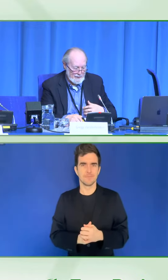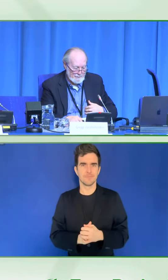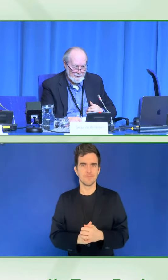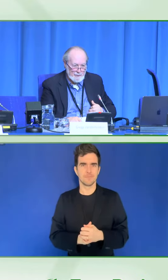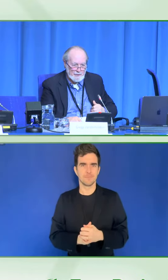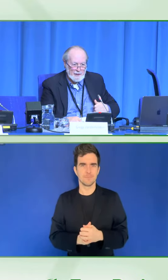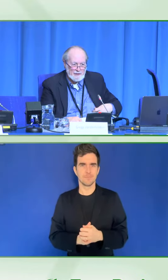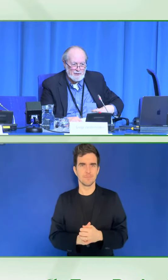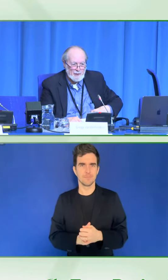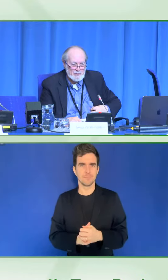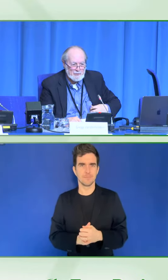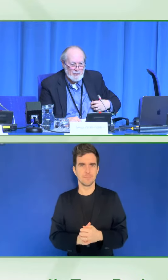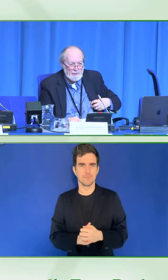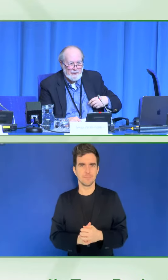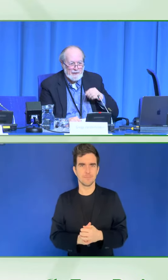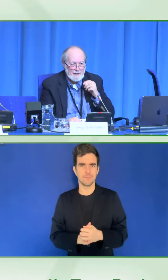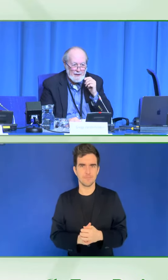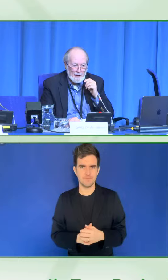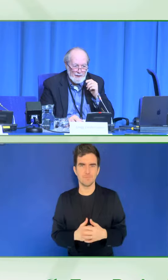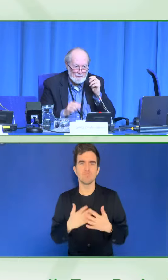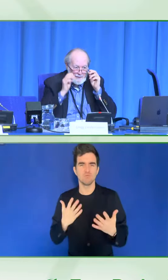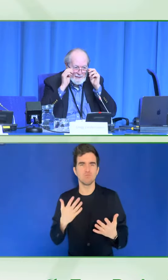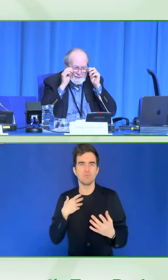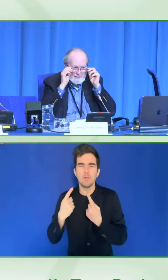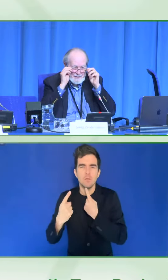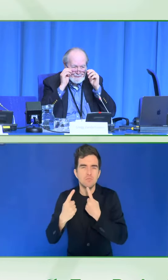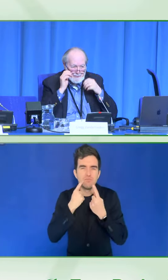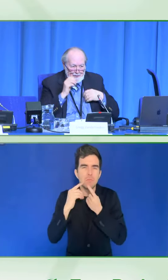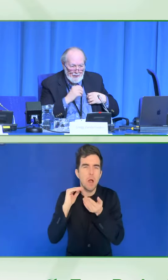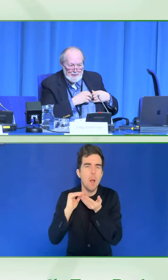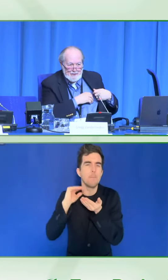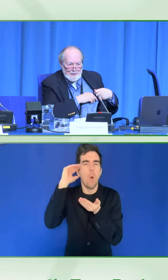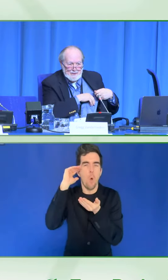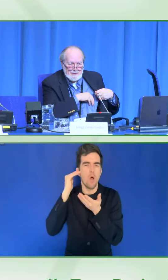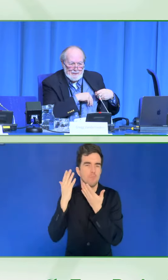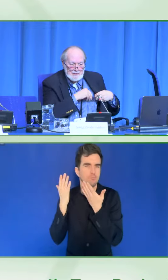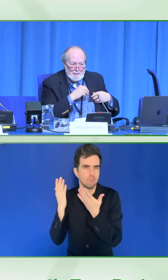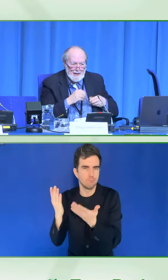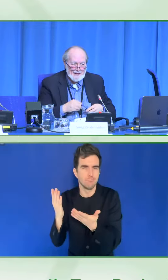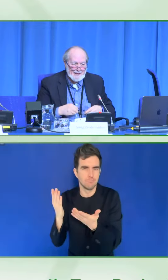This is a very good for blind persons. For example.